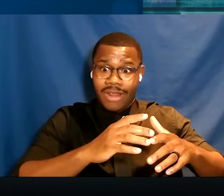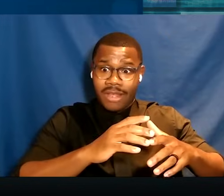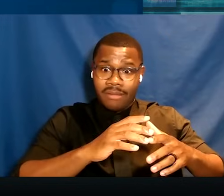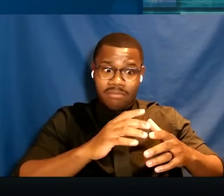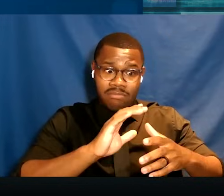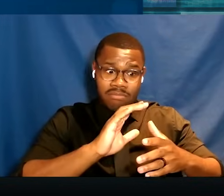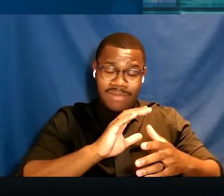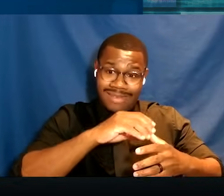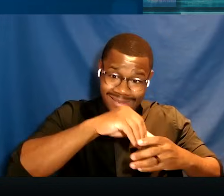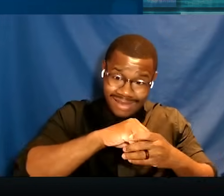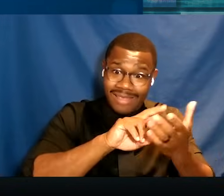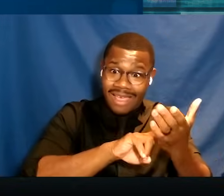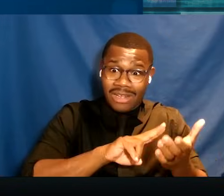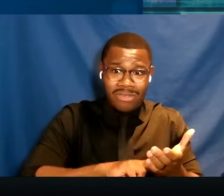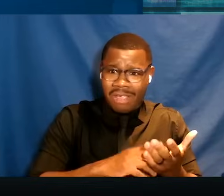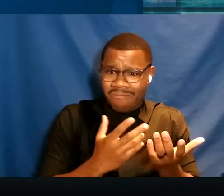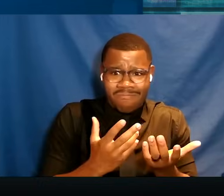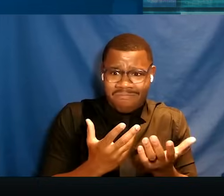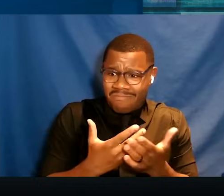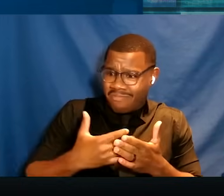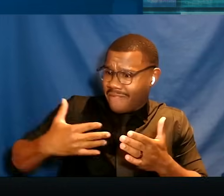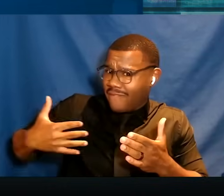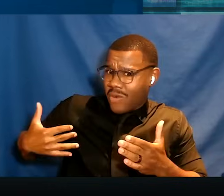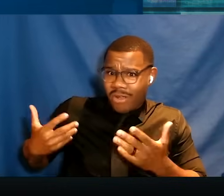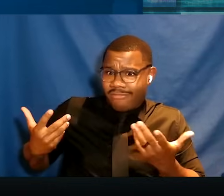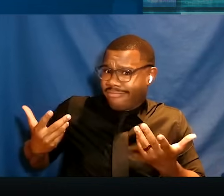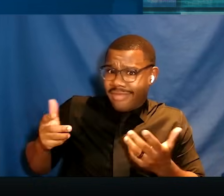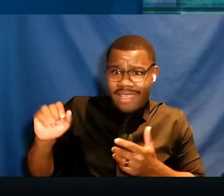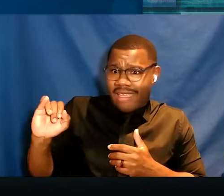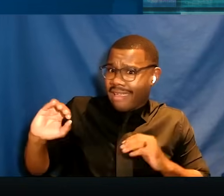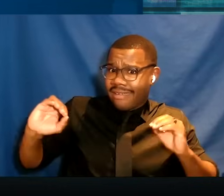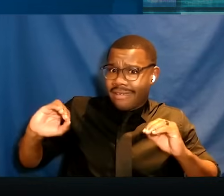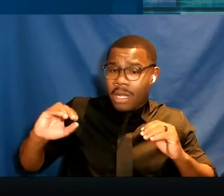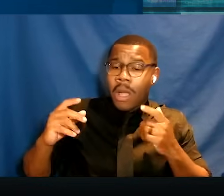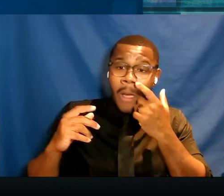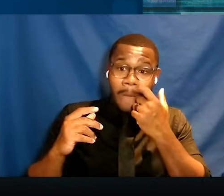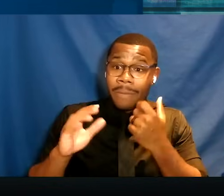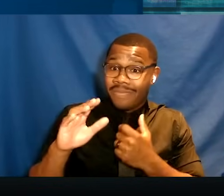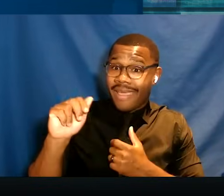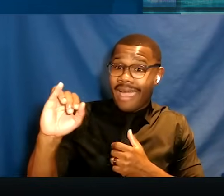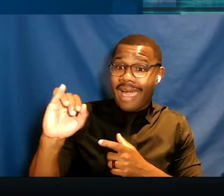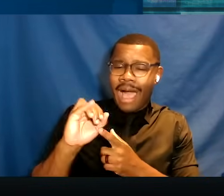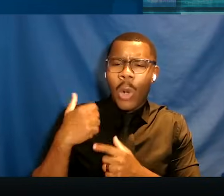The idea that we could have somehow prohibited or banned the use of AI is just unrealistic,